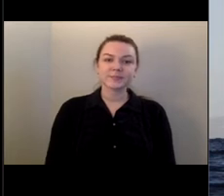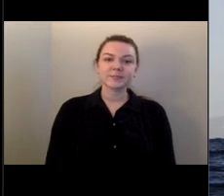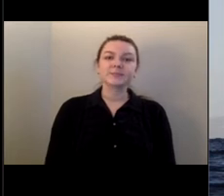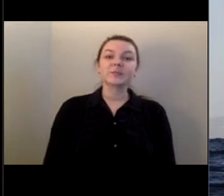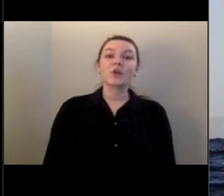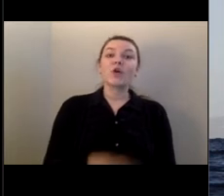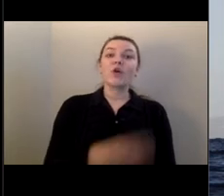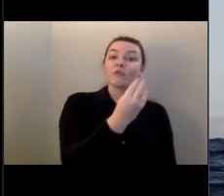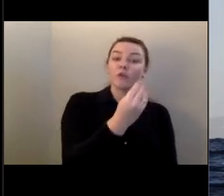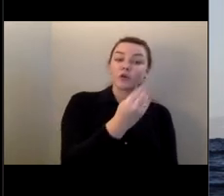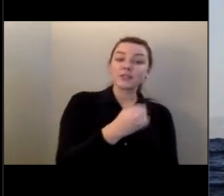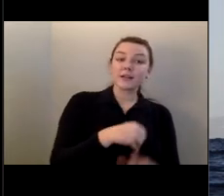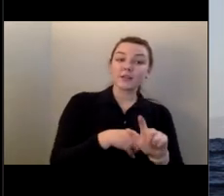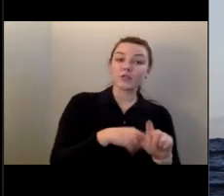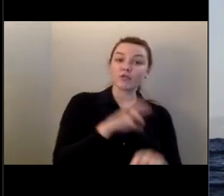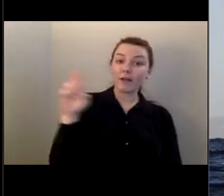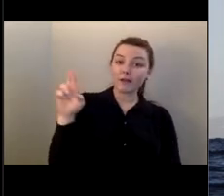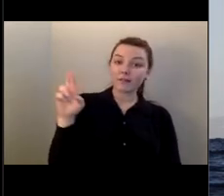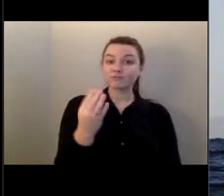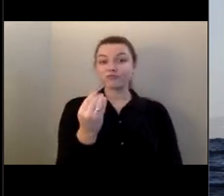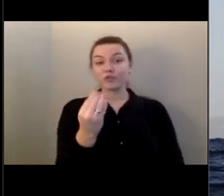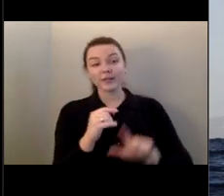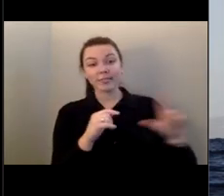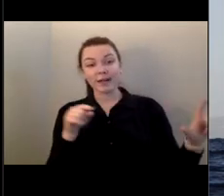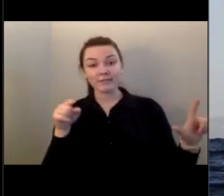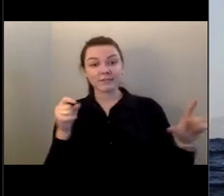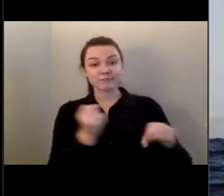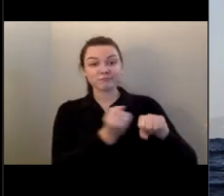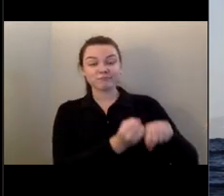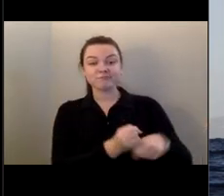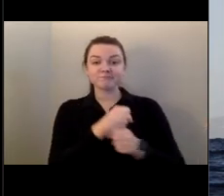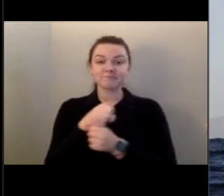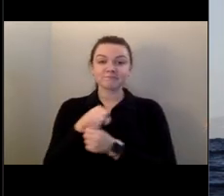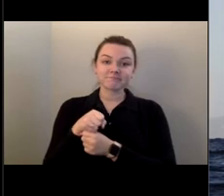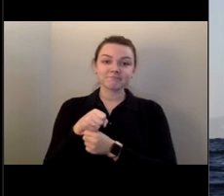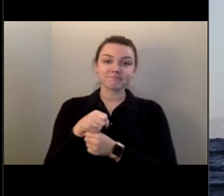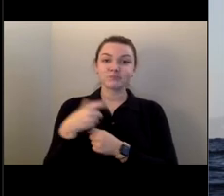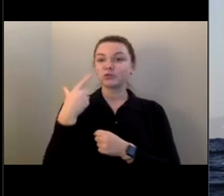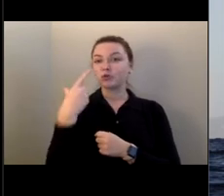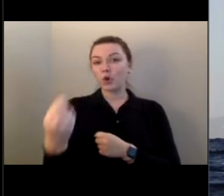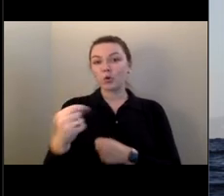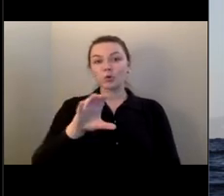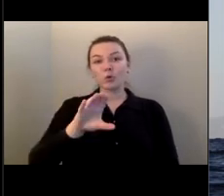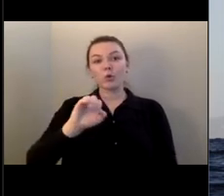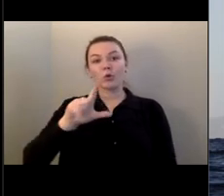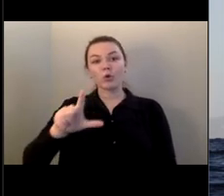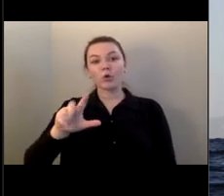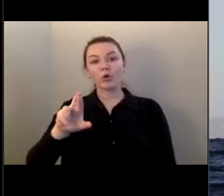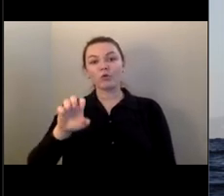14 on the left Take me to the coral reef 'Kay, shaka.